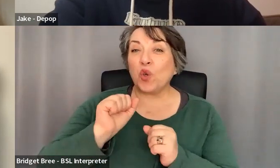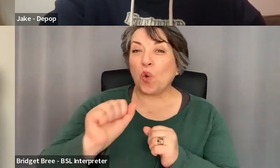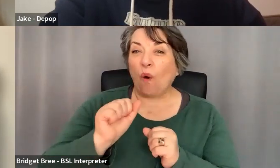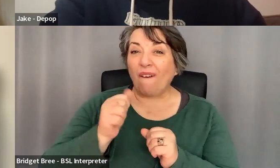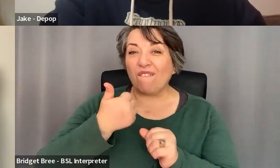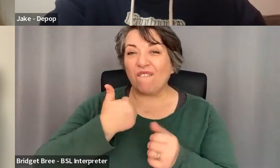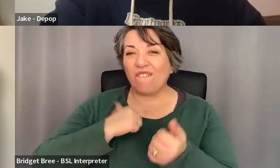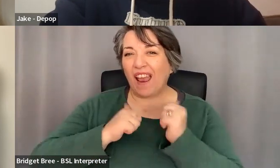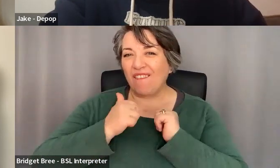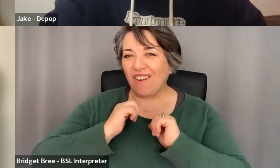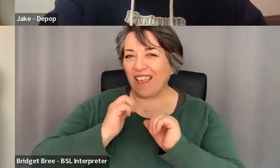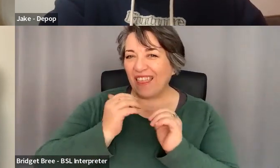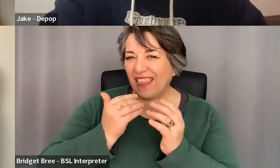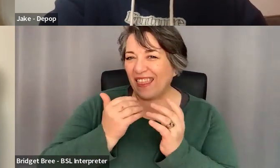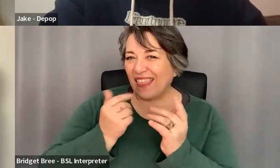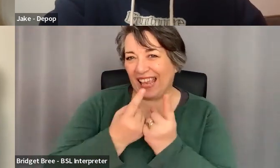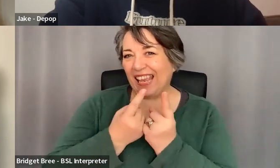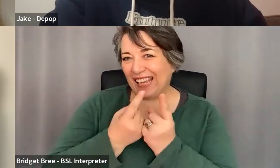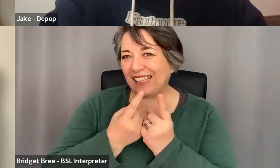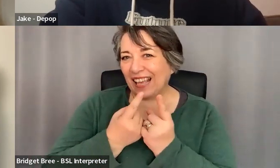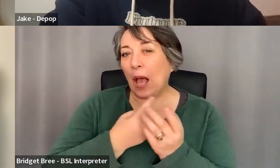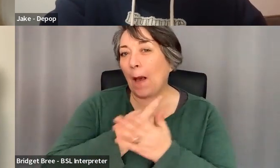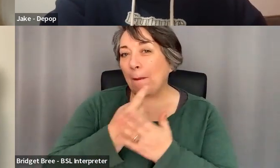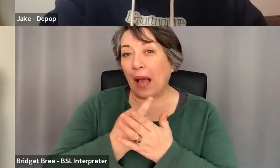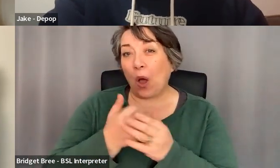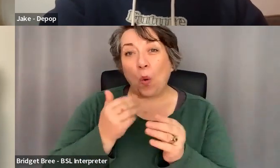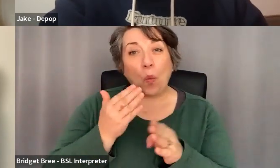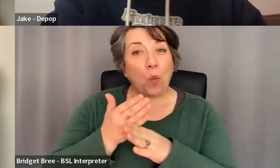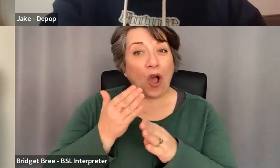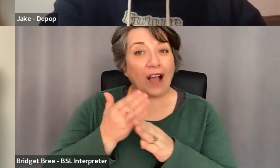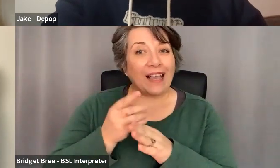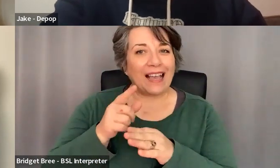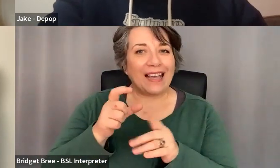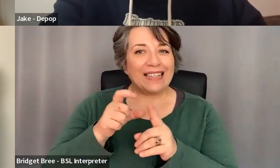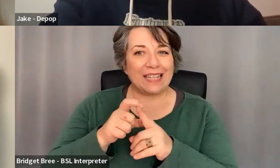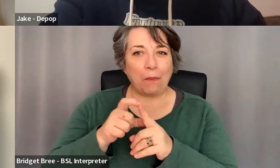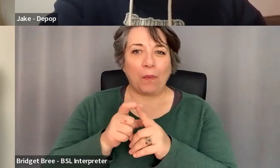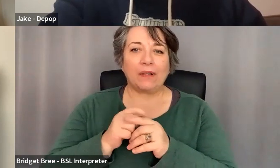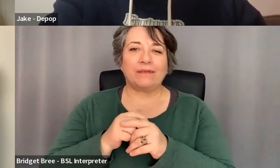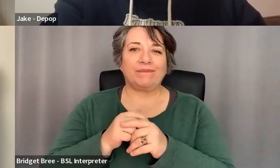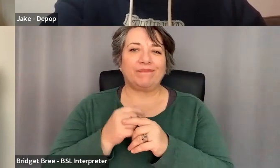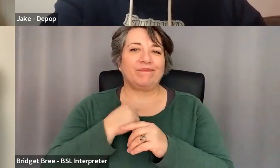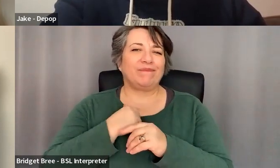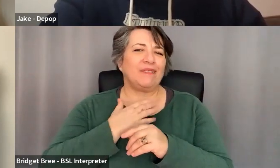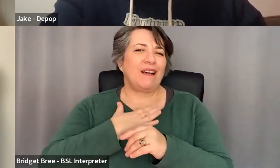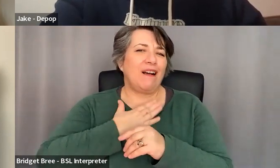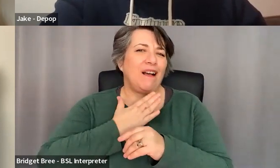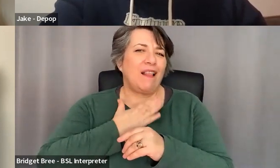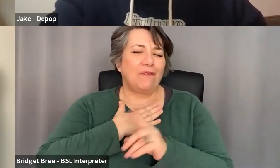I'll go first. The thing I love about Depop is that you have a great level of autonomy to focus on what is important to you. I'll I'll go first, I guess I think you know the thing I really love about is that you